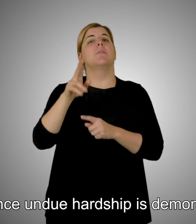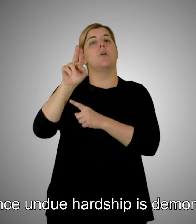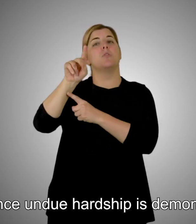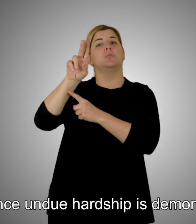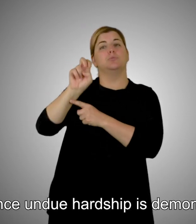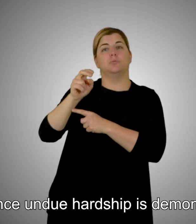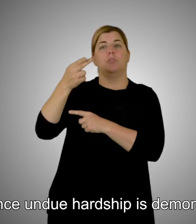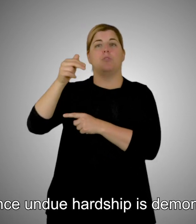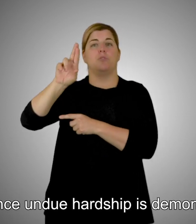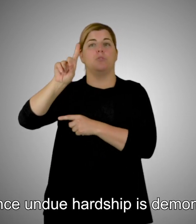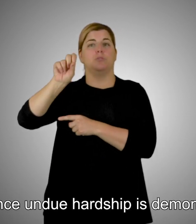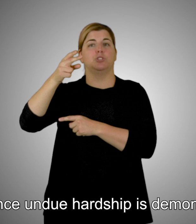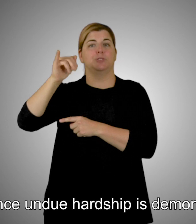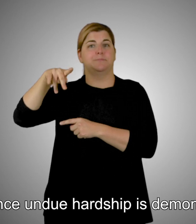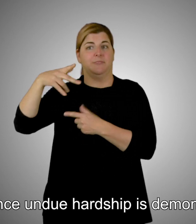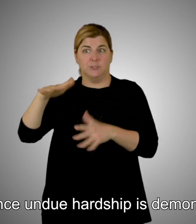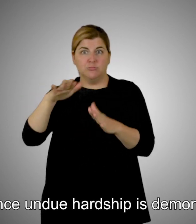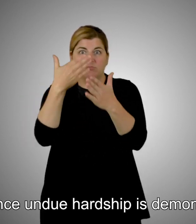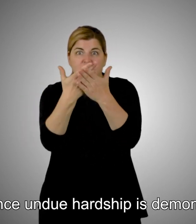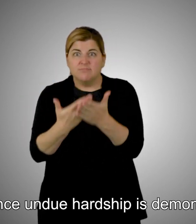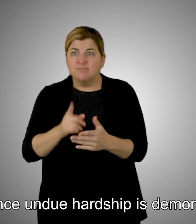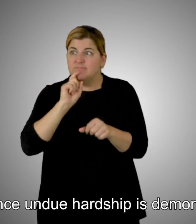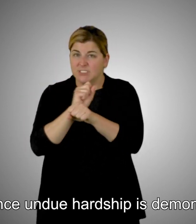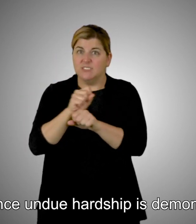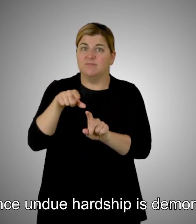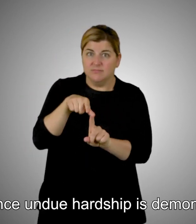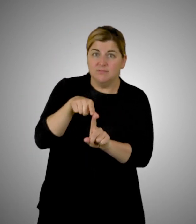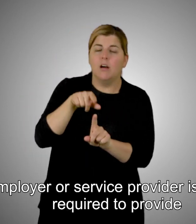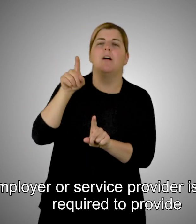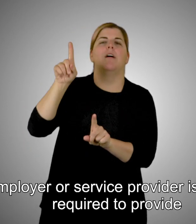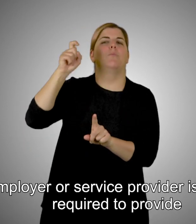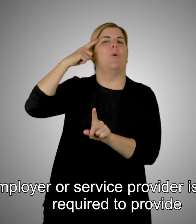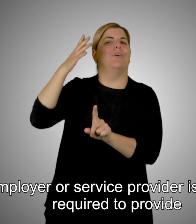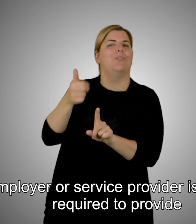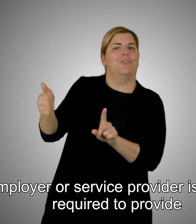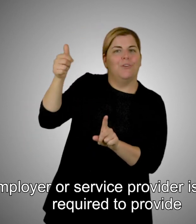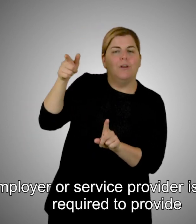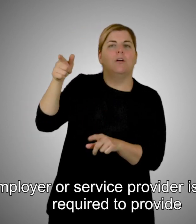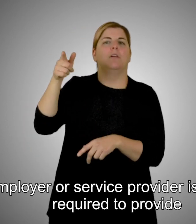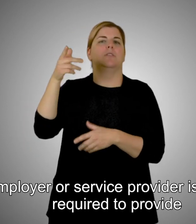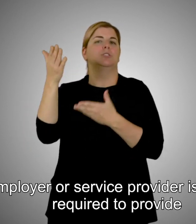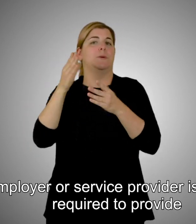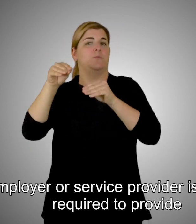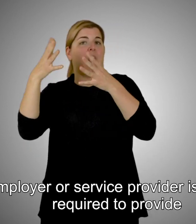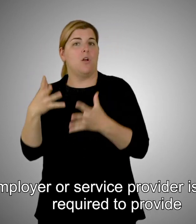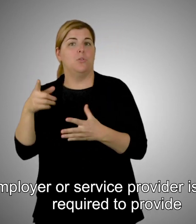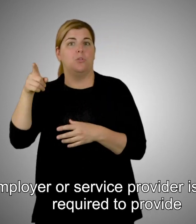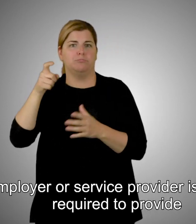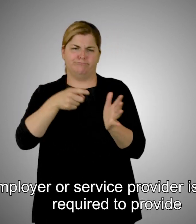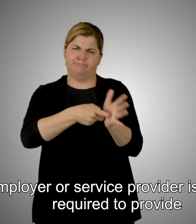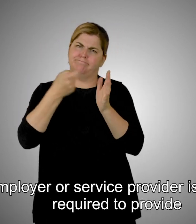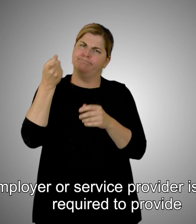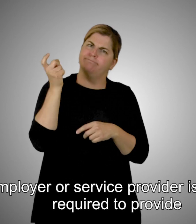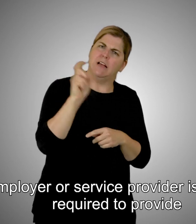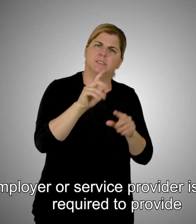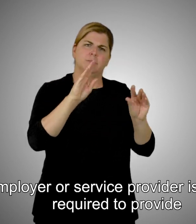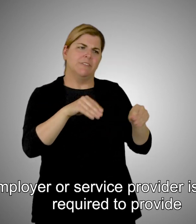Once undue hardship is demonstrated, an employer or service provider is no longer required to provide